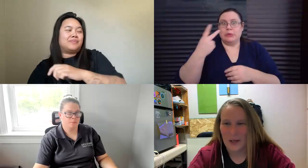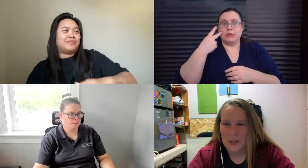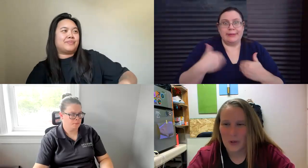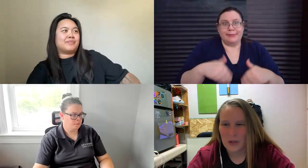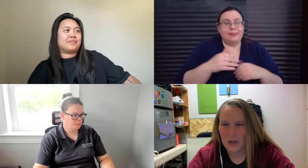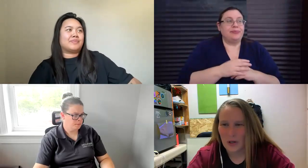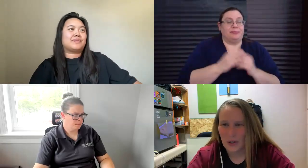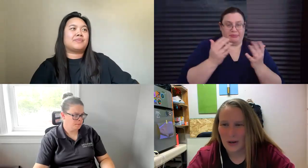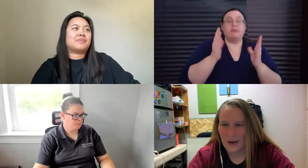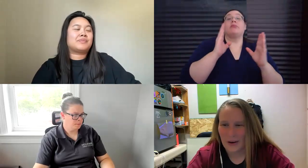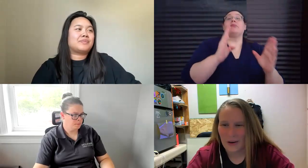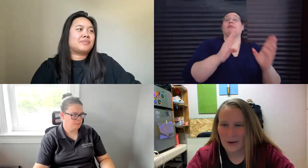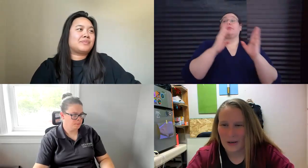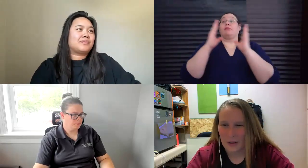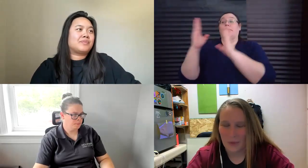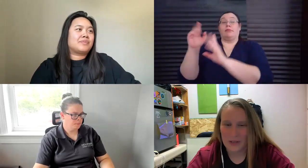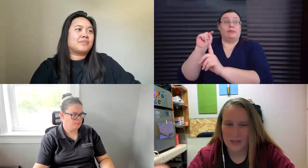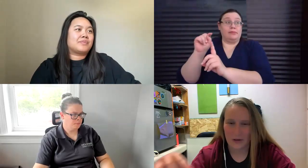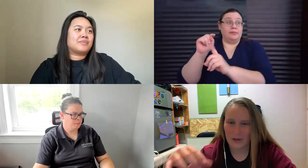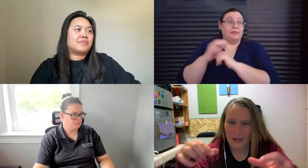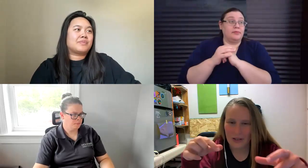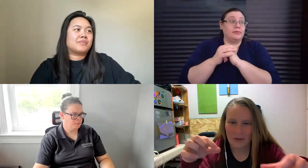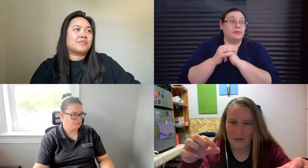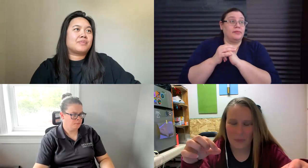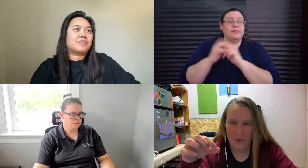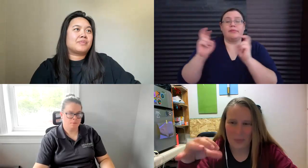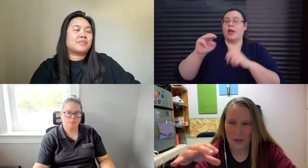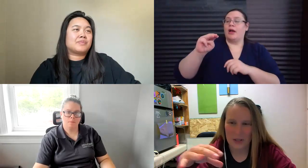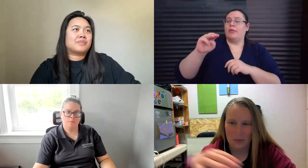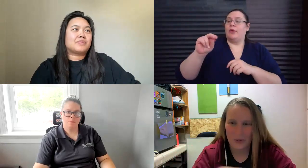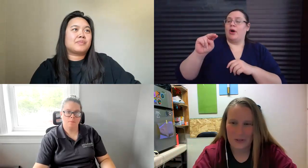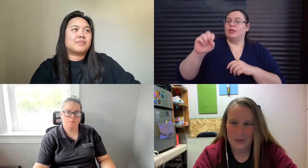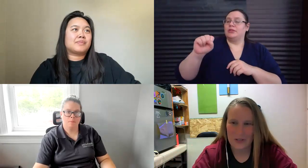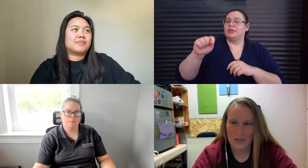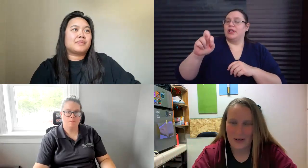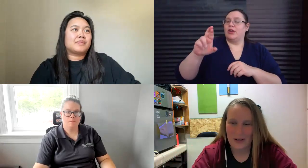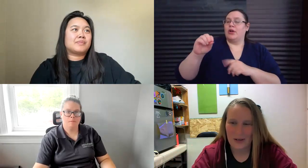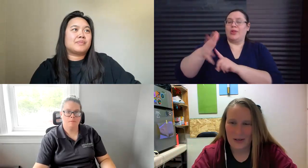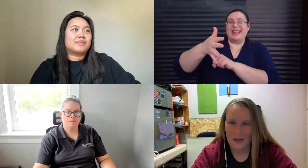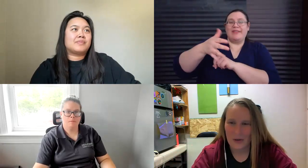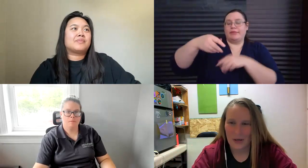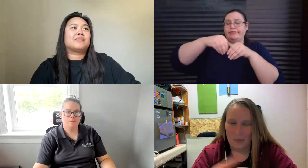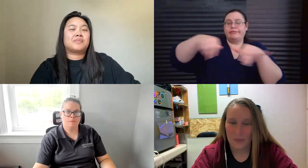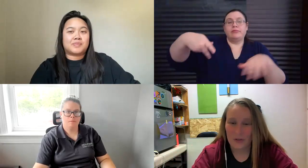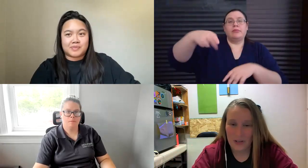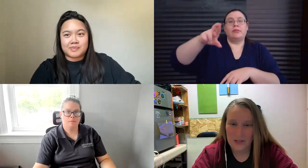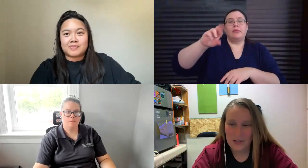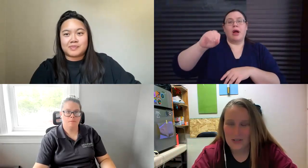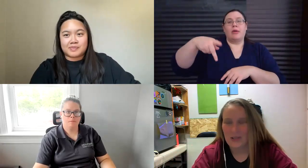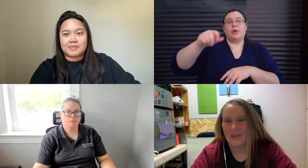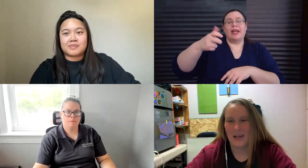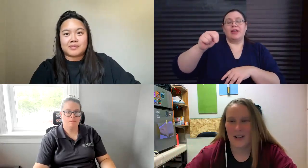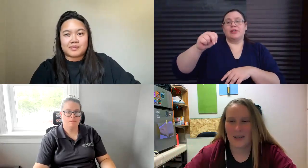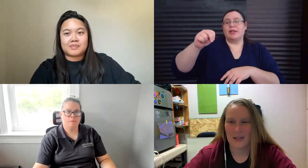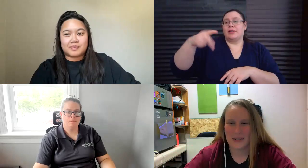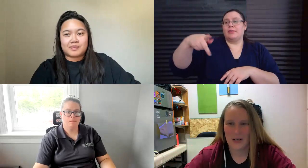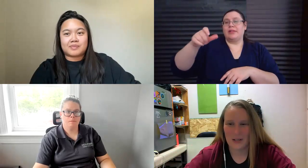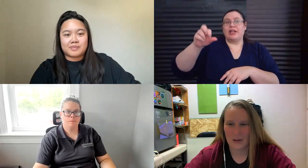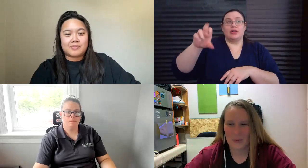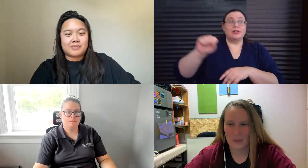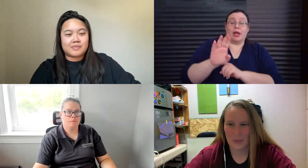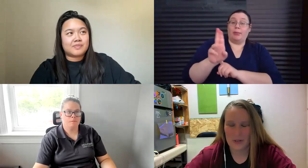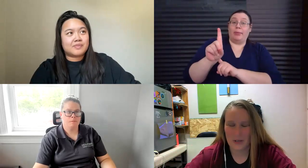And the next picture are Monstera leaf propagation planters bud vases.